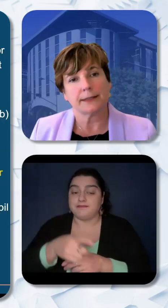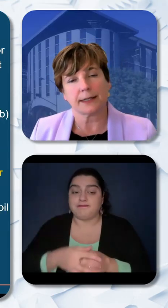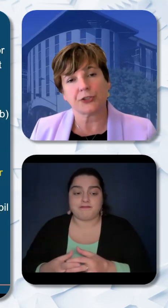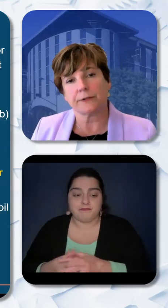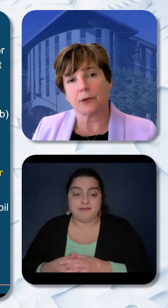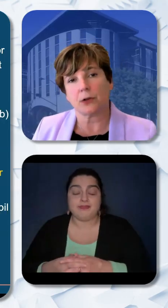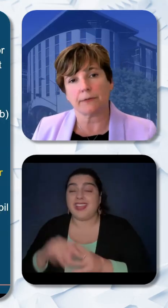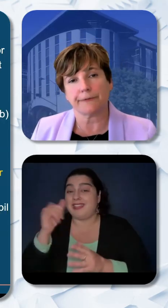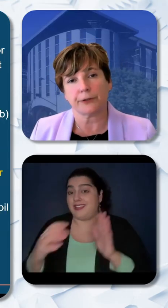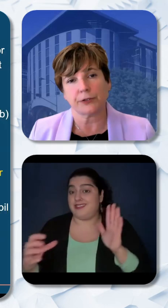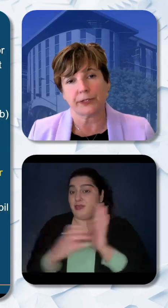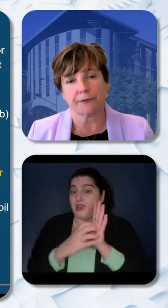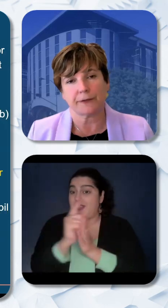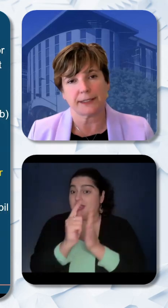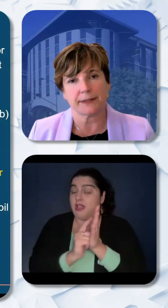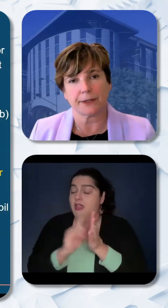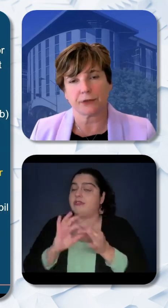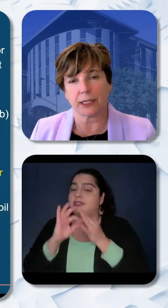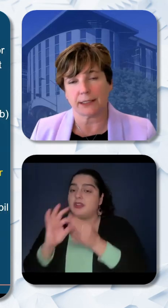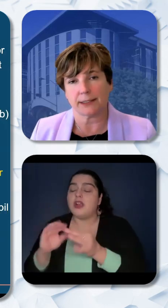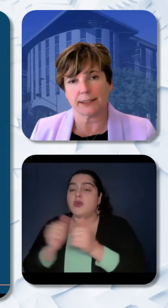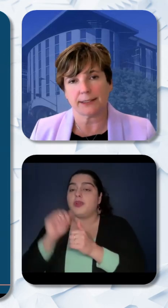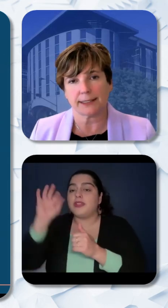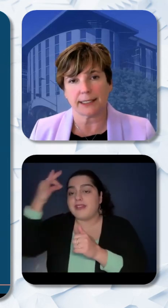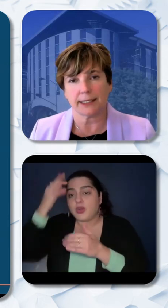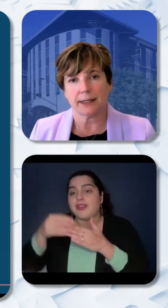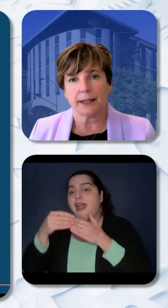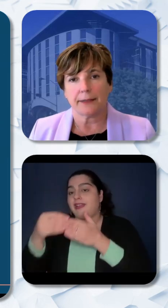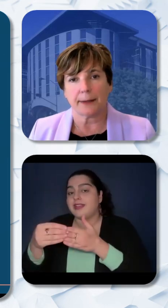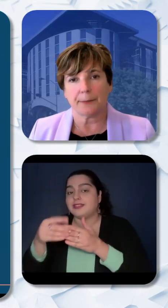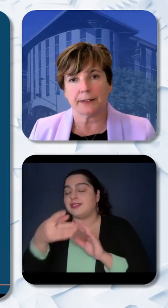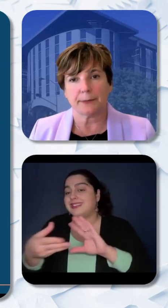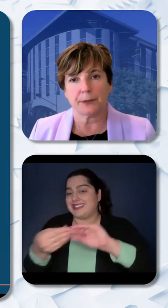The section of the law refers and references the federal guidance stating that meeting